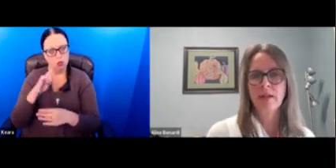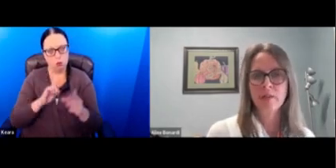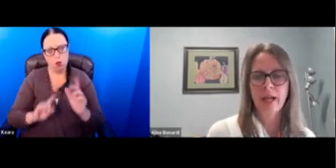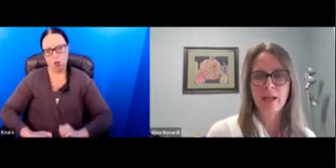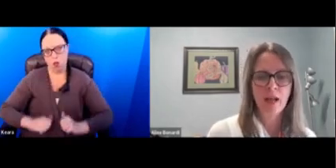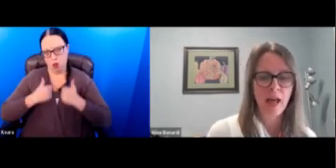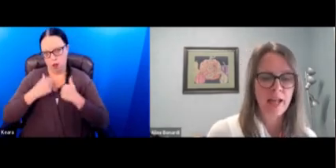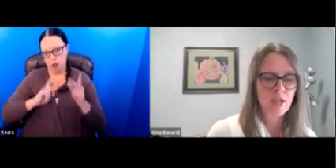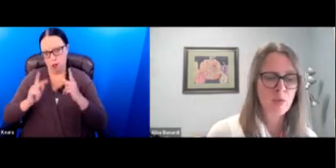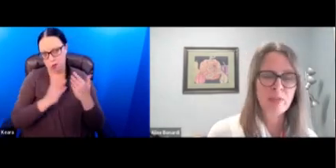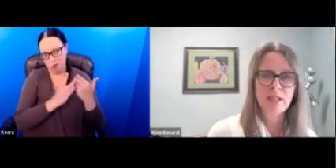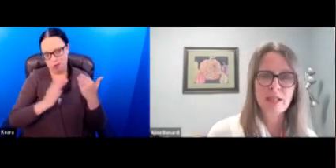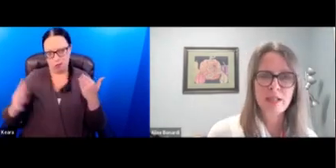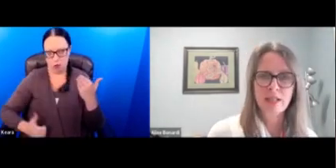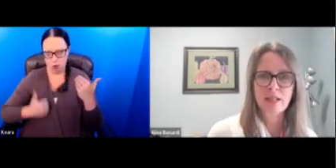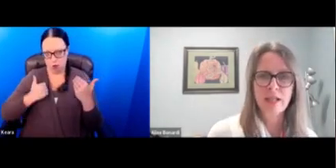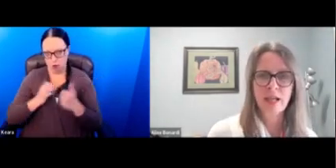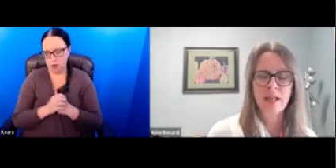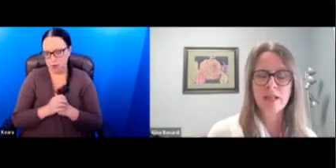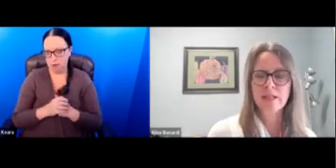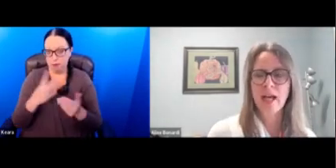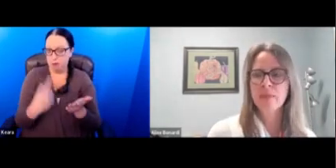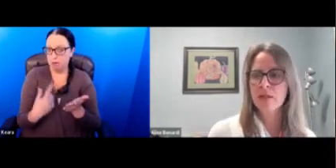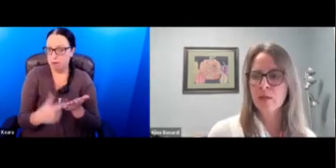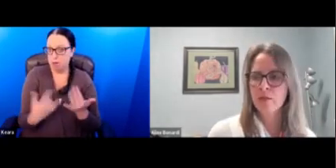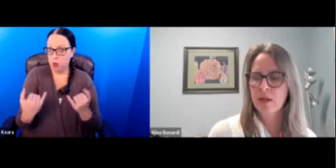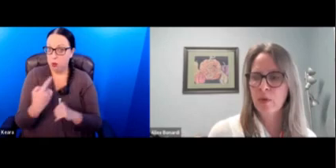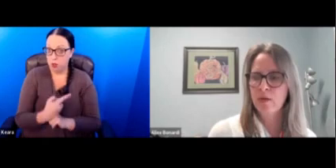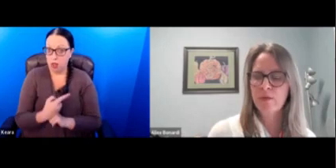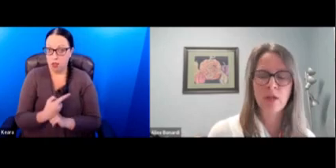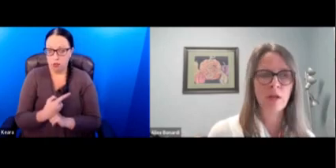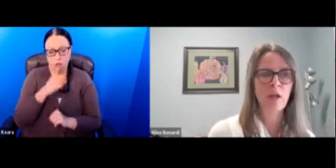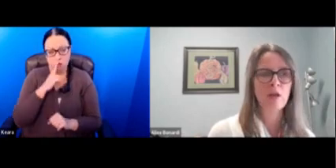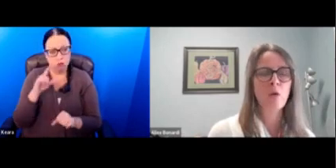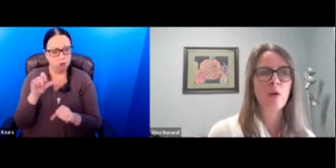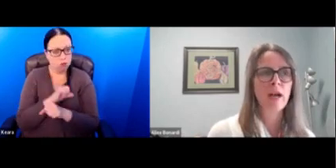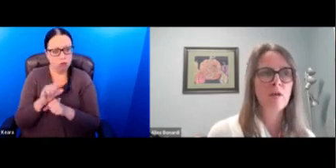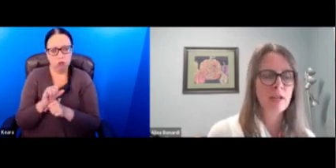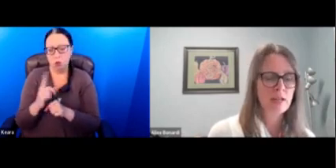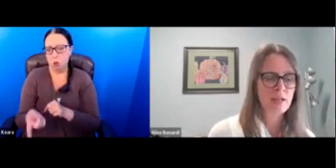lifespan. And as we'll be discussing today, this is absolutely one of the core areas